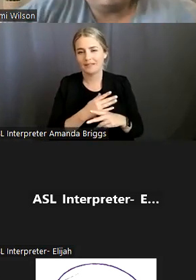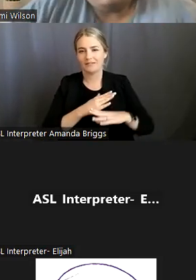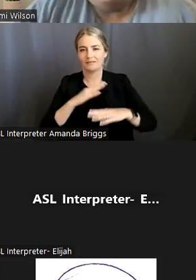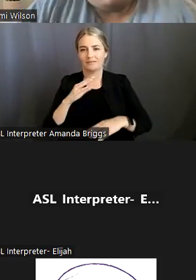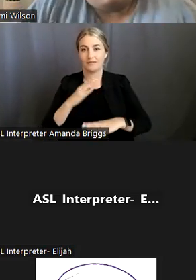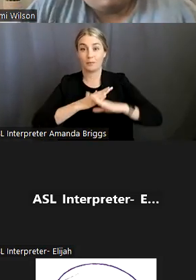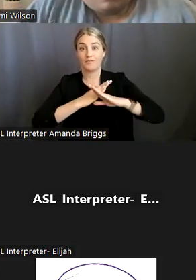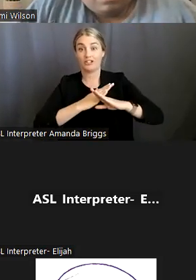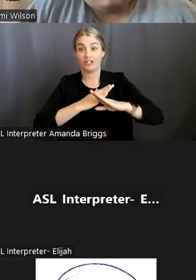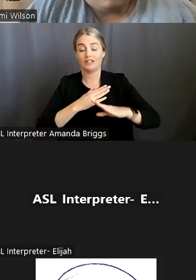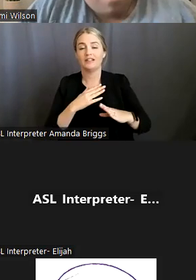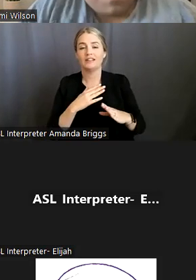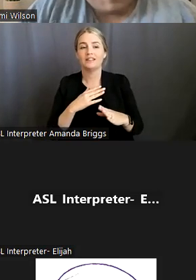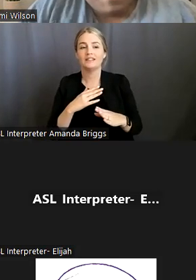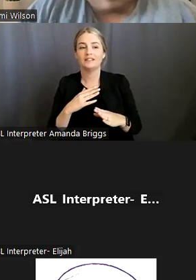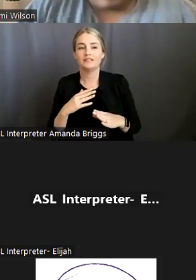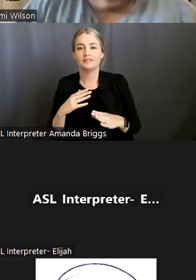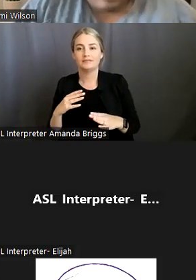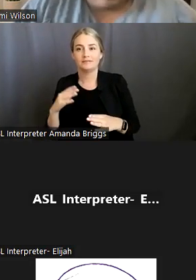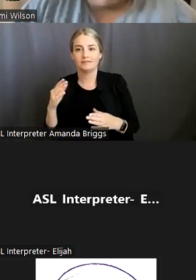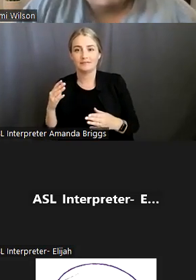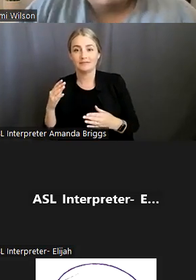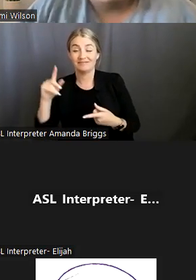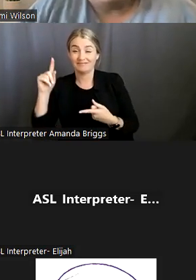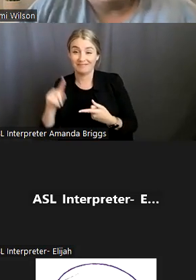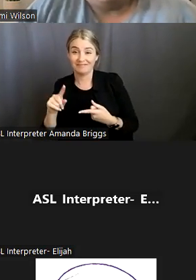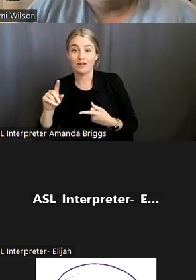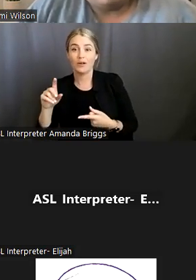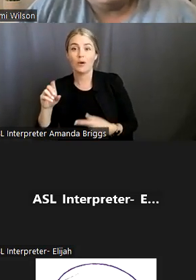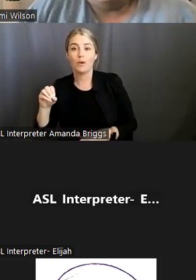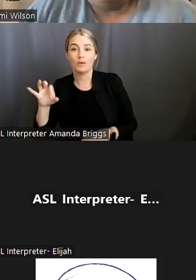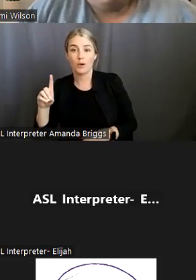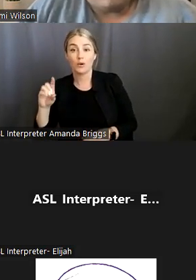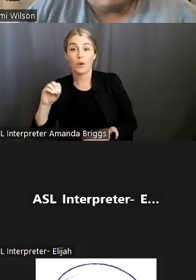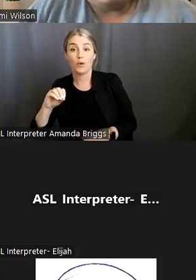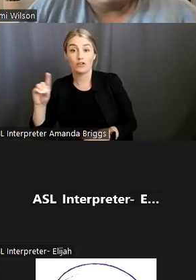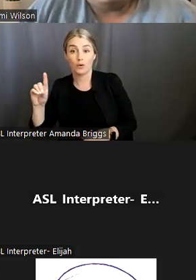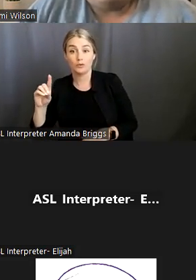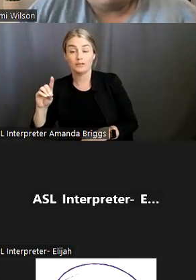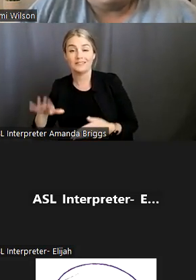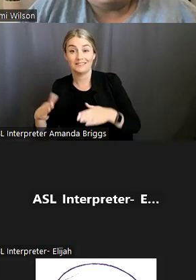reduces overdose deaths. It gives people access to supportive